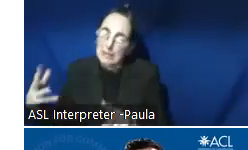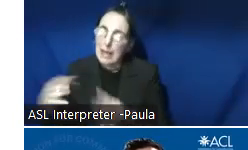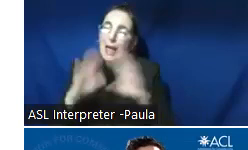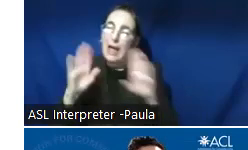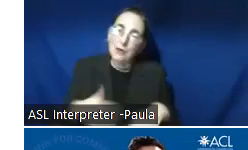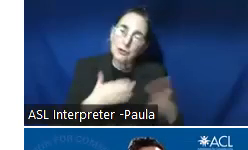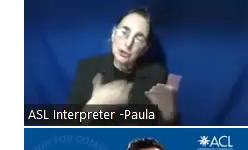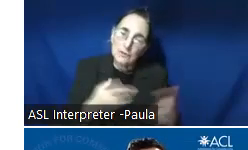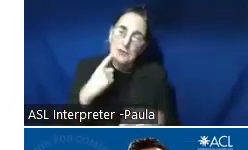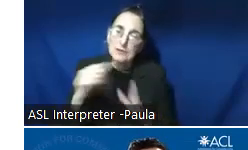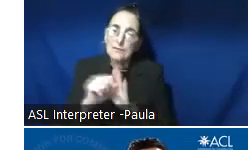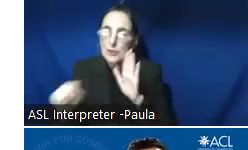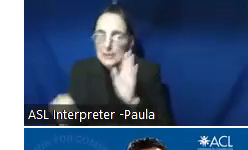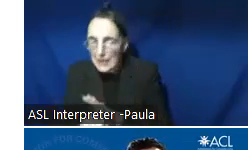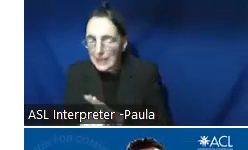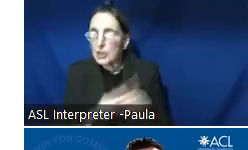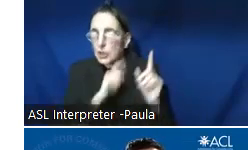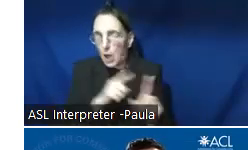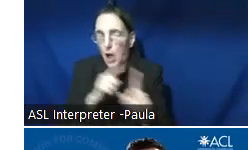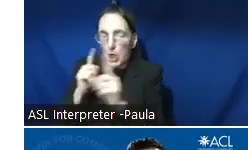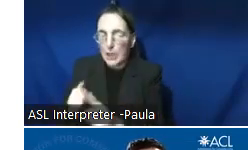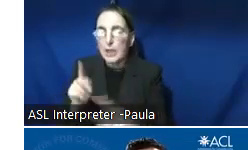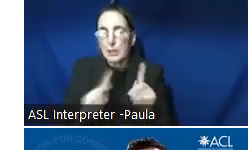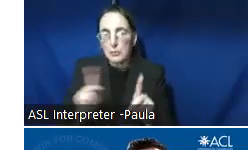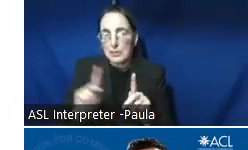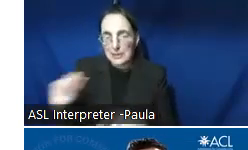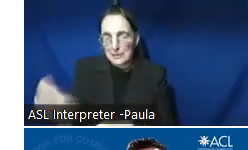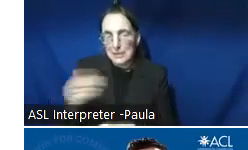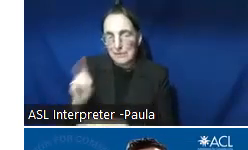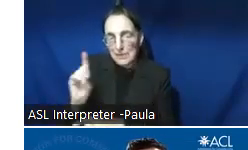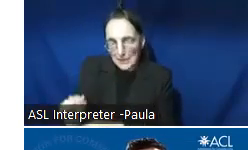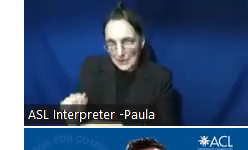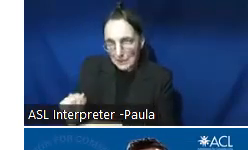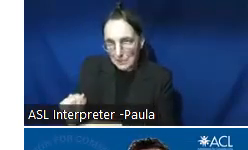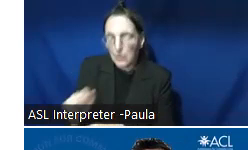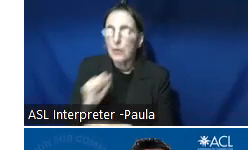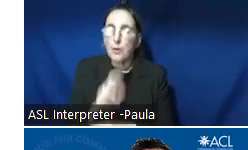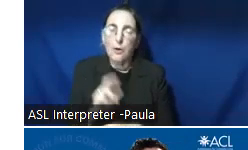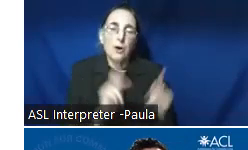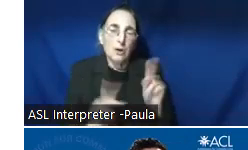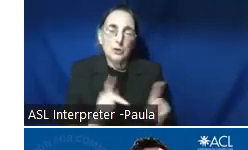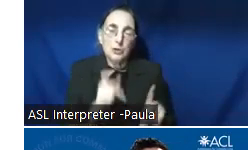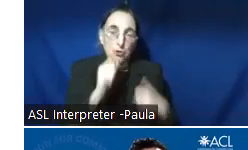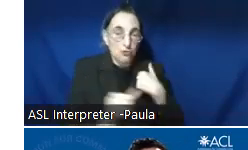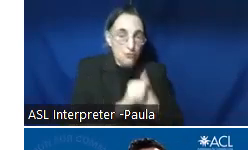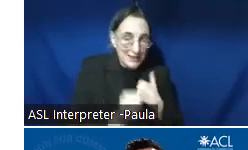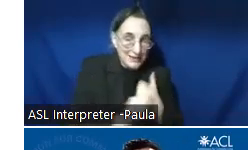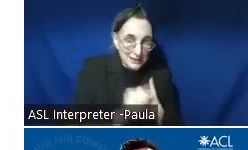of persons with disabilities, older adults, and persons at risk of or experiencing homelessness, clear articulation of technical